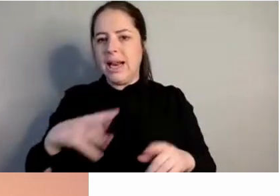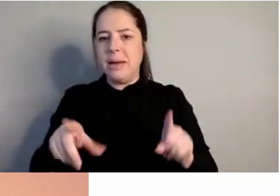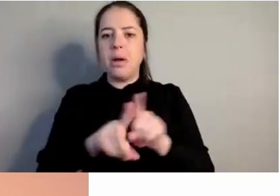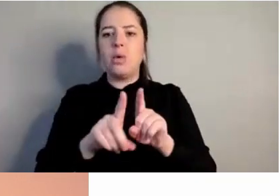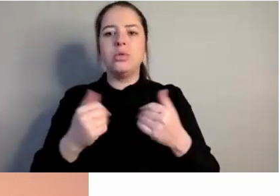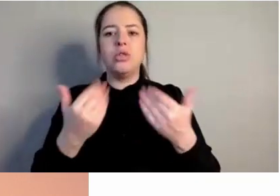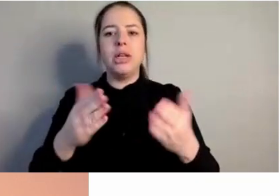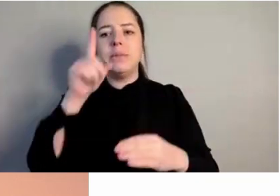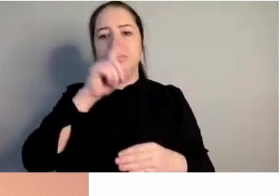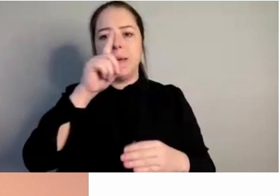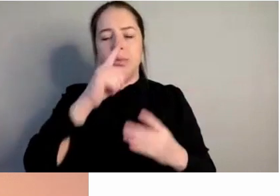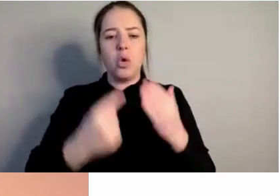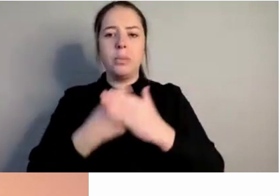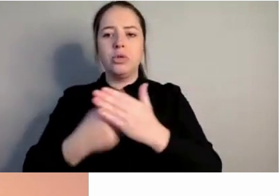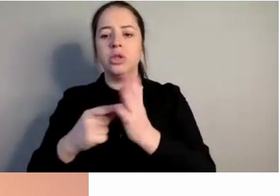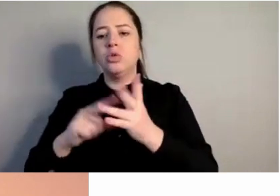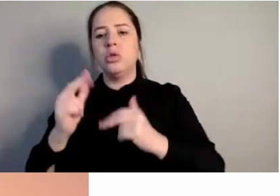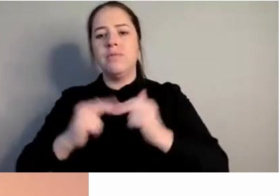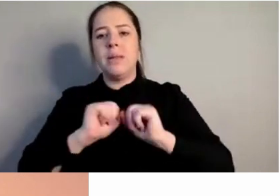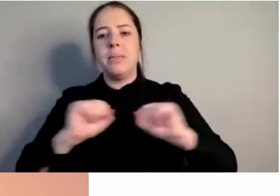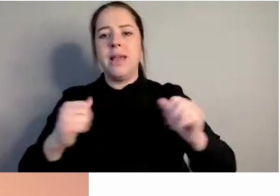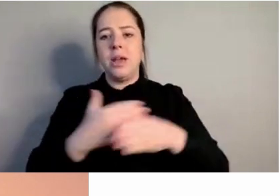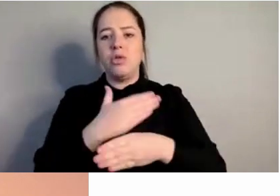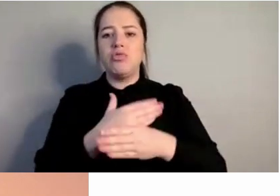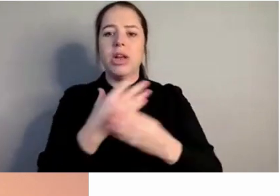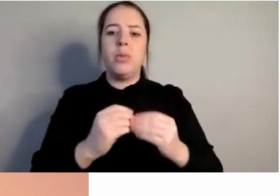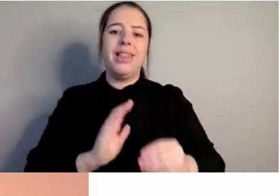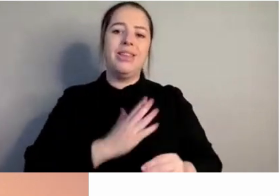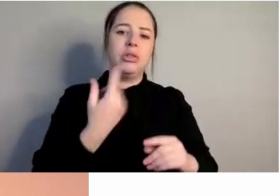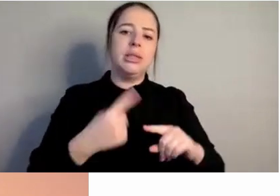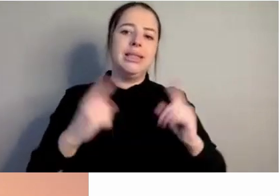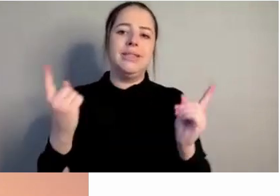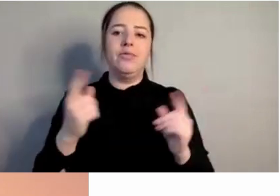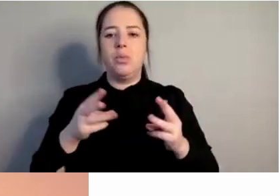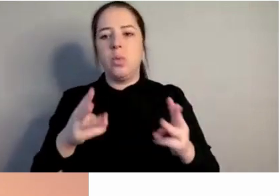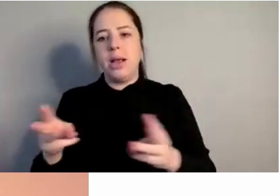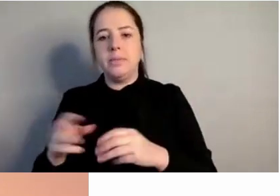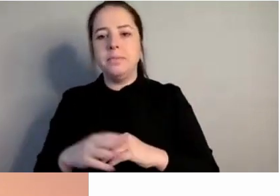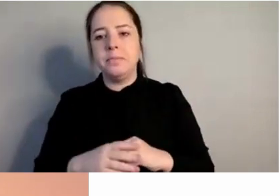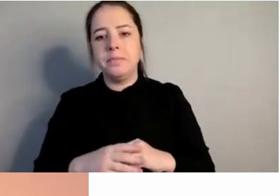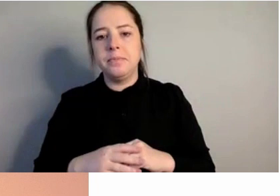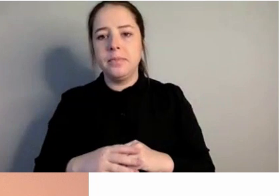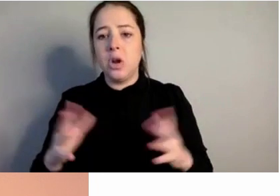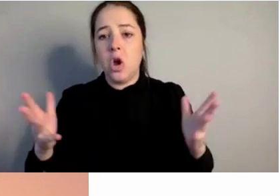to develop their career in different and interesting ways. I'd really encourage you to think about the possibility of different secondments,